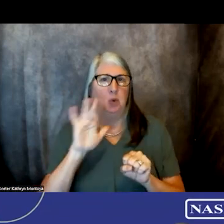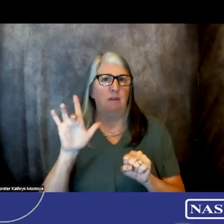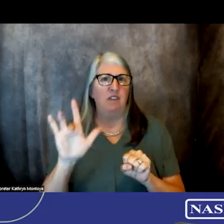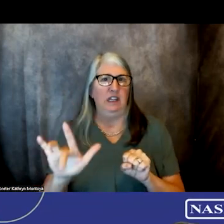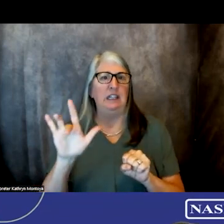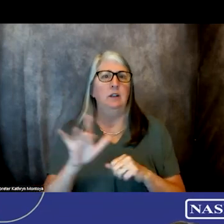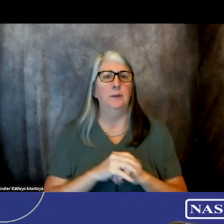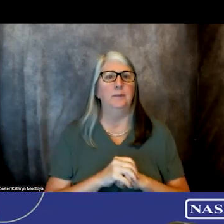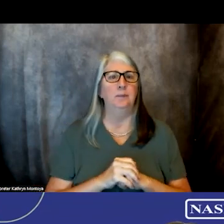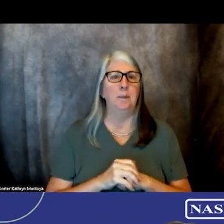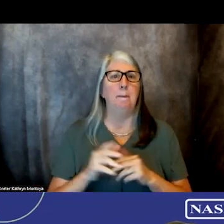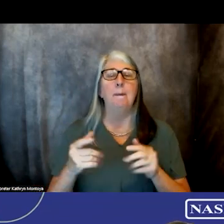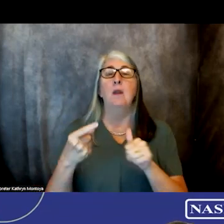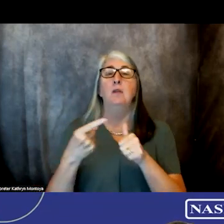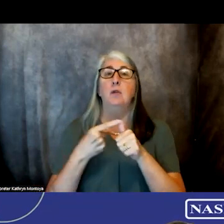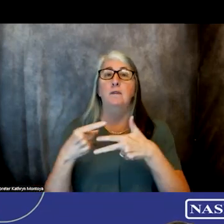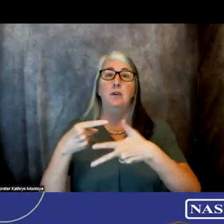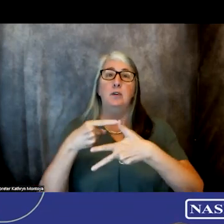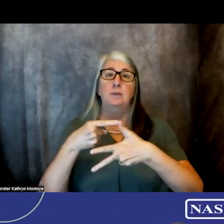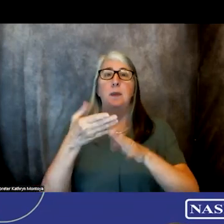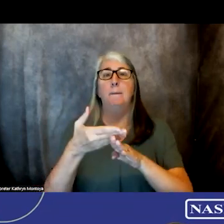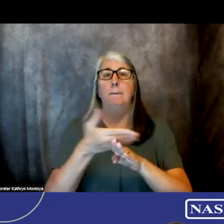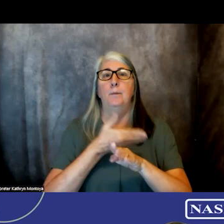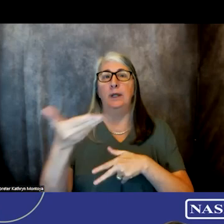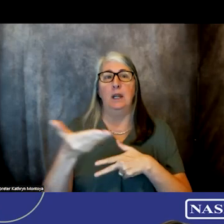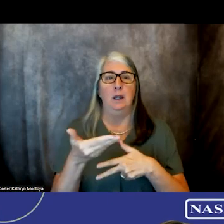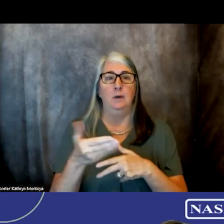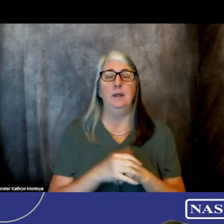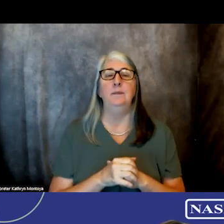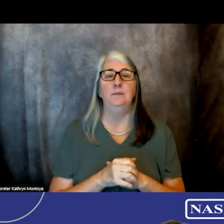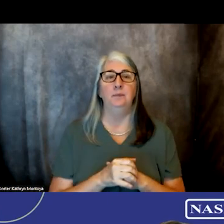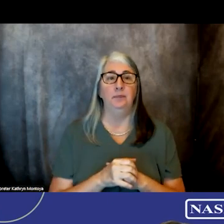PRE-HIRING SECTION. NEXT SLIDE, PLEASE.